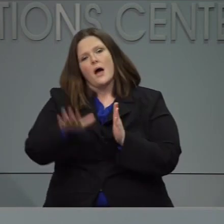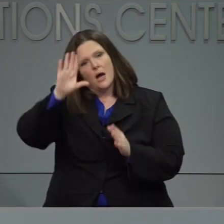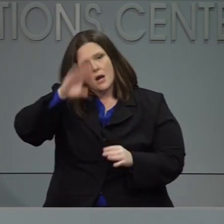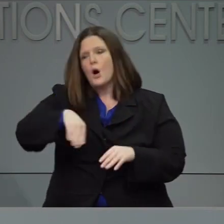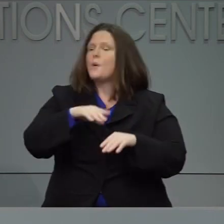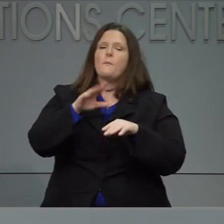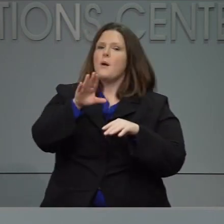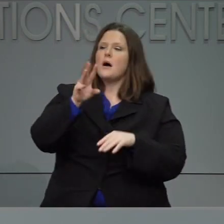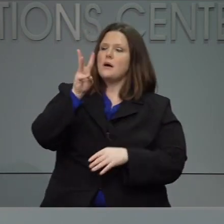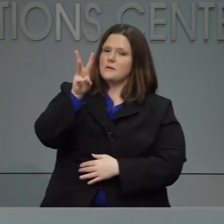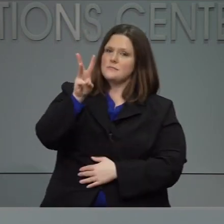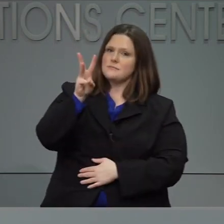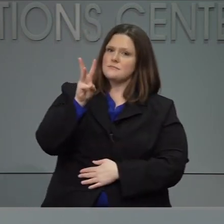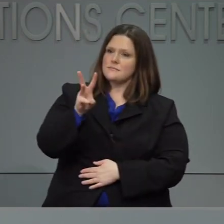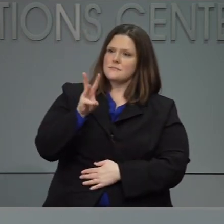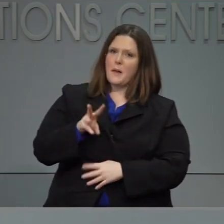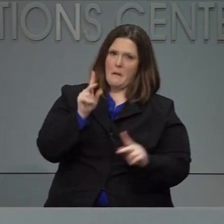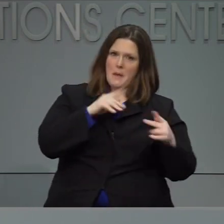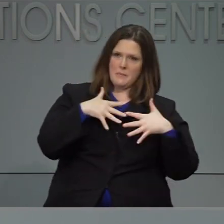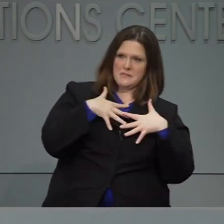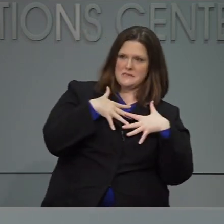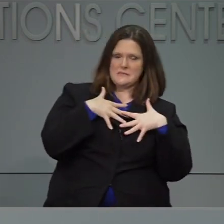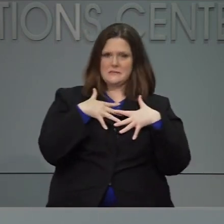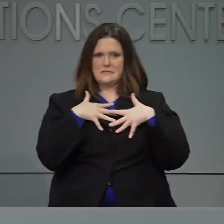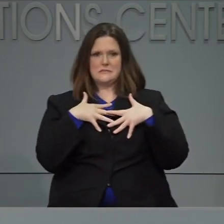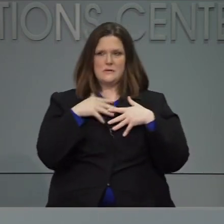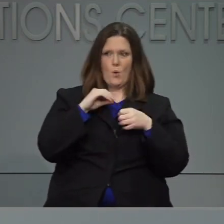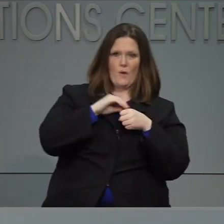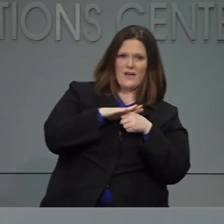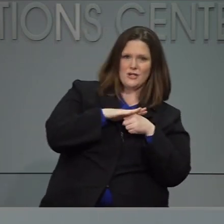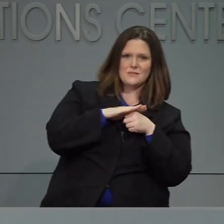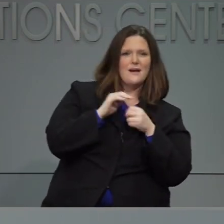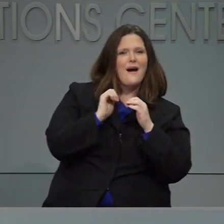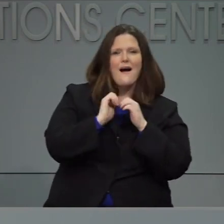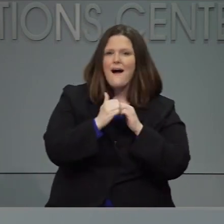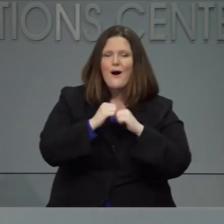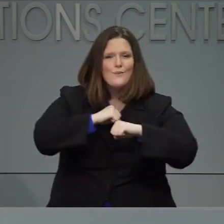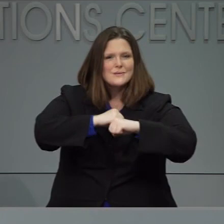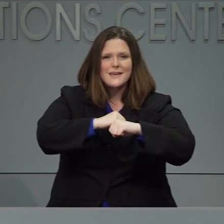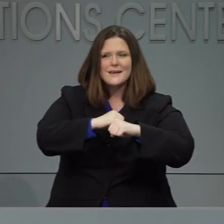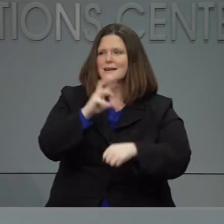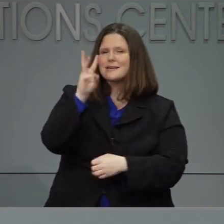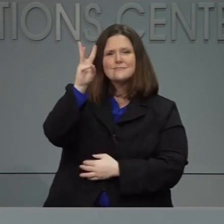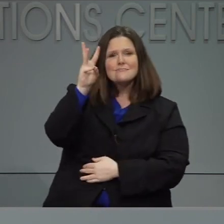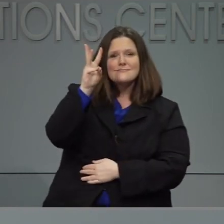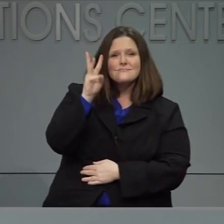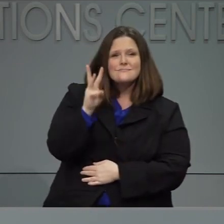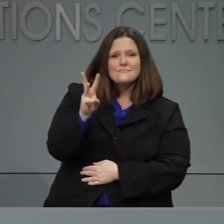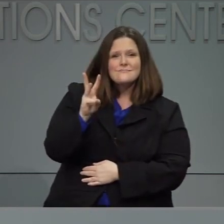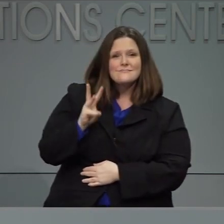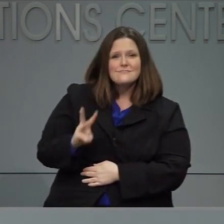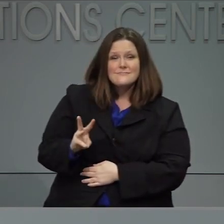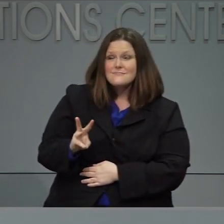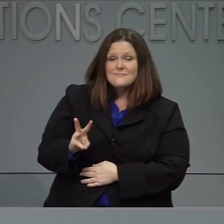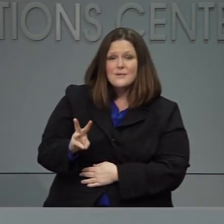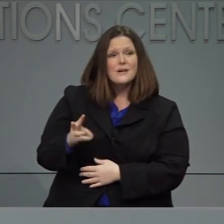WEARY OF THIS VIRUS AND THE 3 W'S BUT THESE SIMPLE ACTIONS IS WHAT IS GOING TO HELP US MAKE PROGRESS WHEN WE DON'T HAVE A